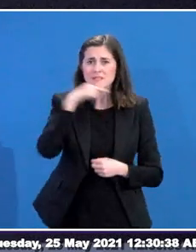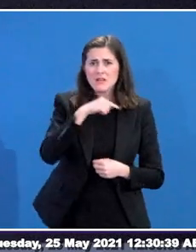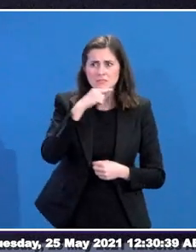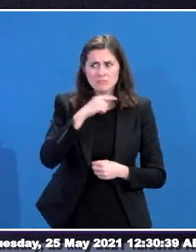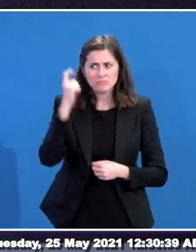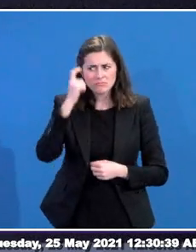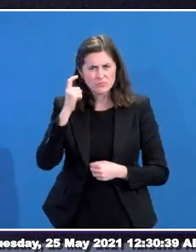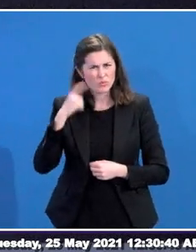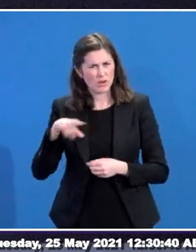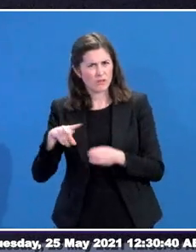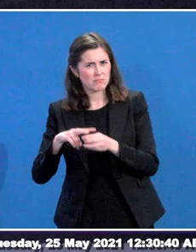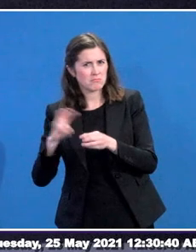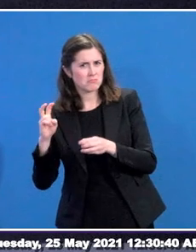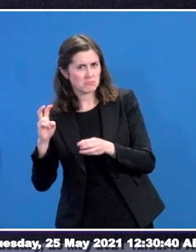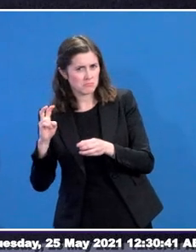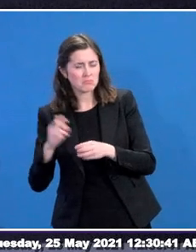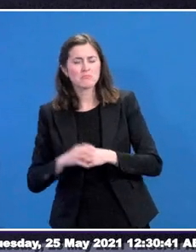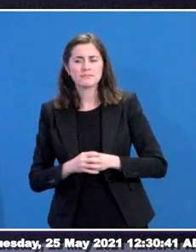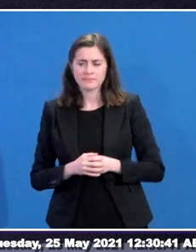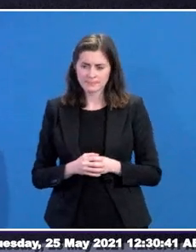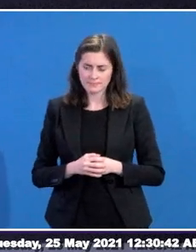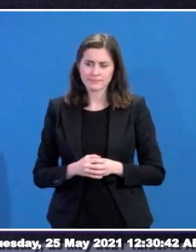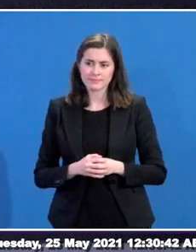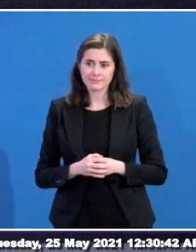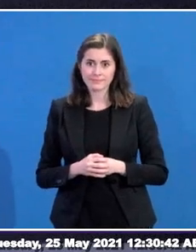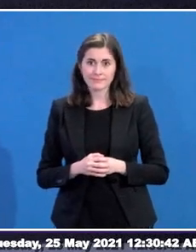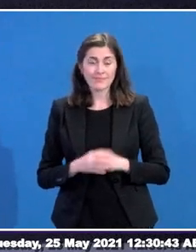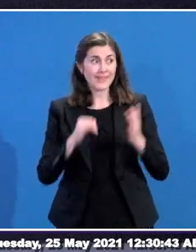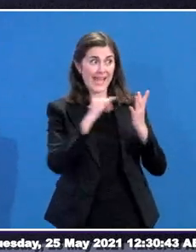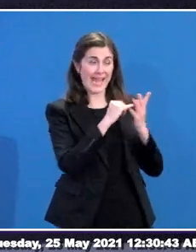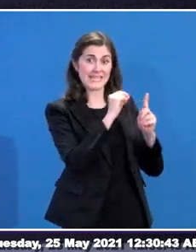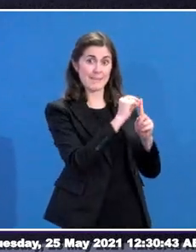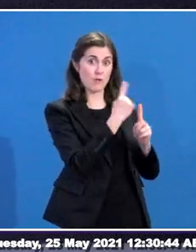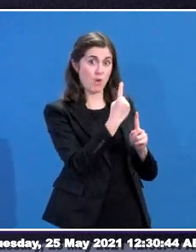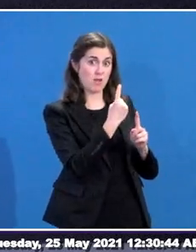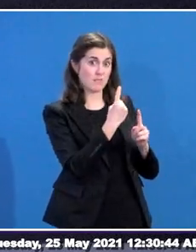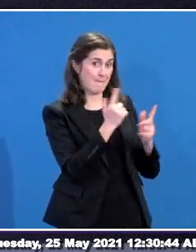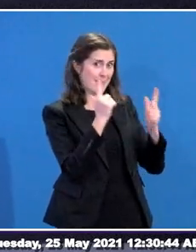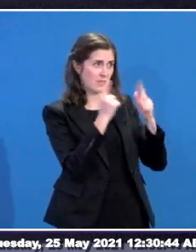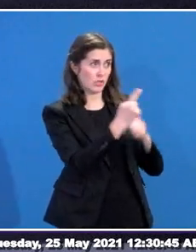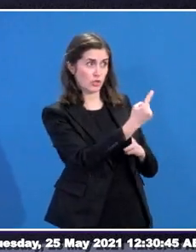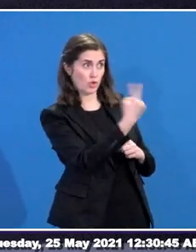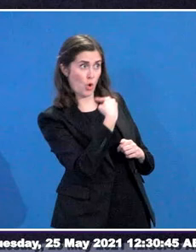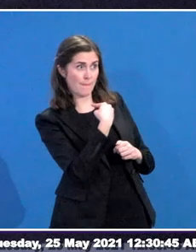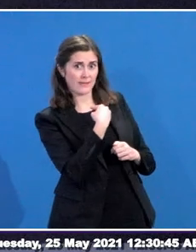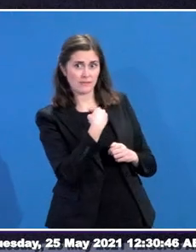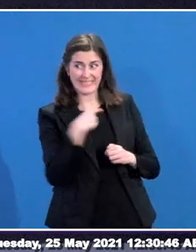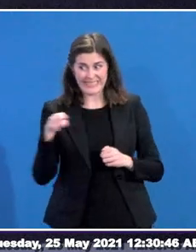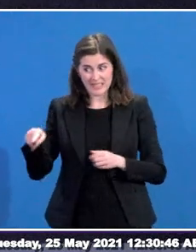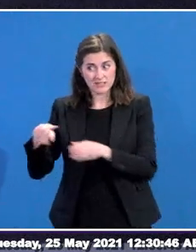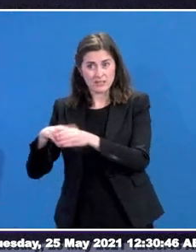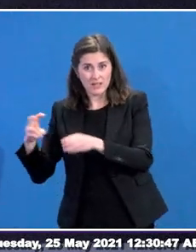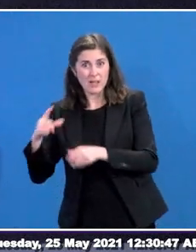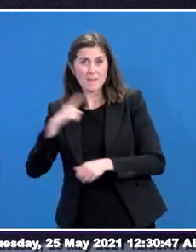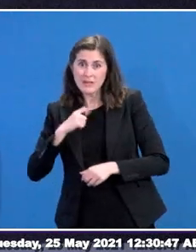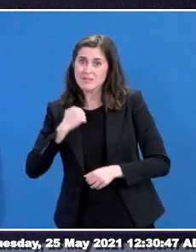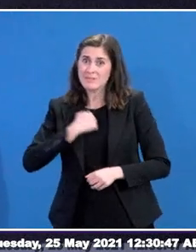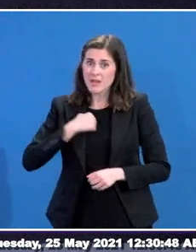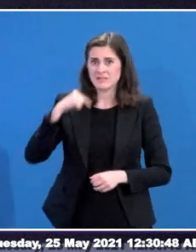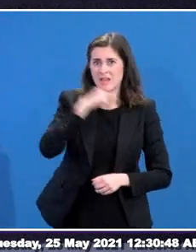And when SP1 told me that, I was just, you know,